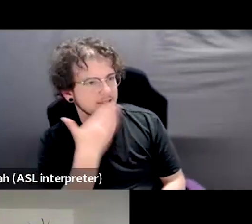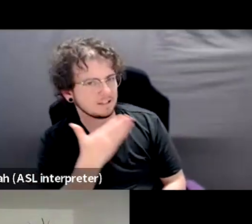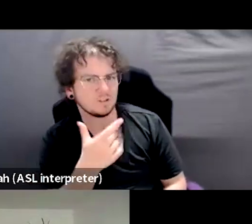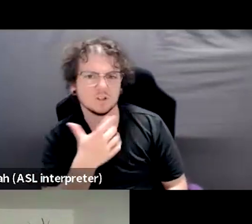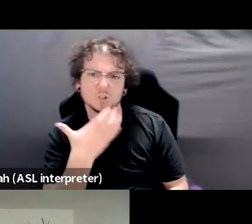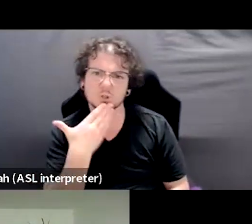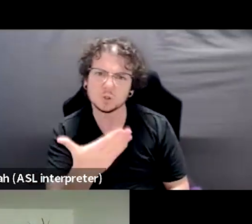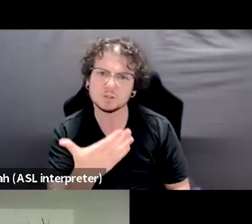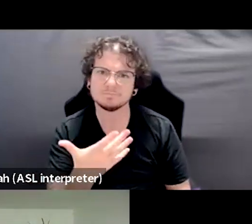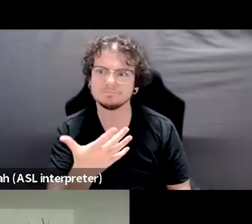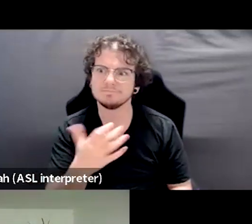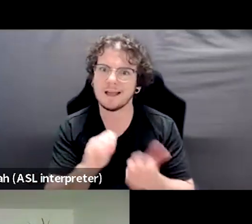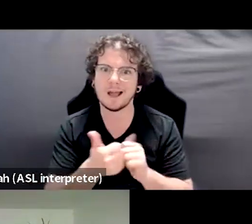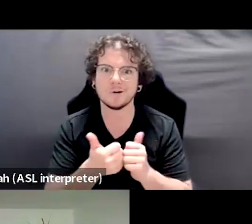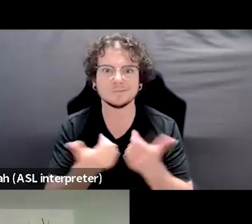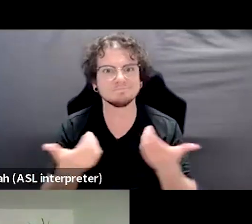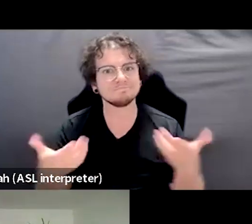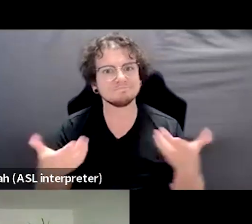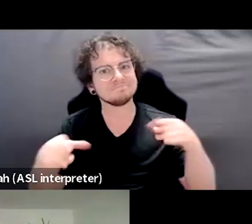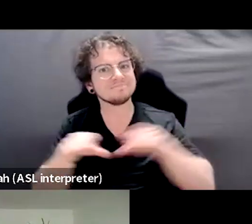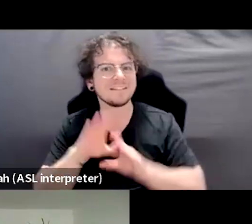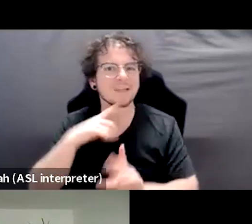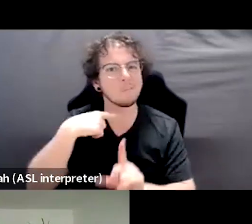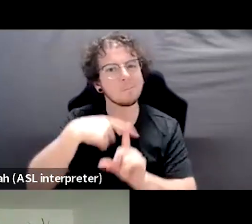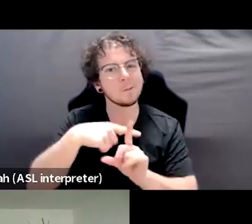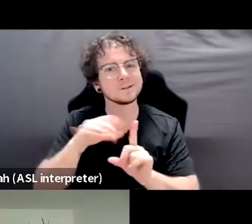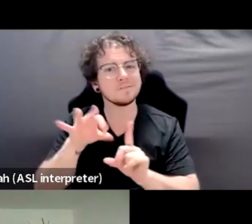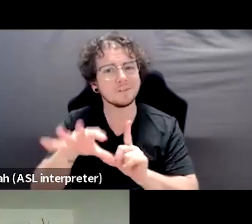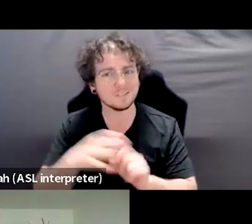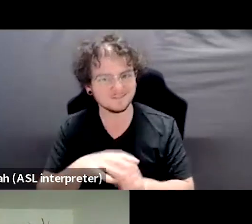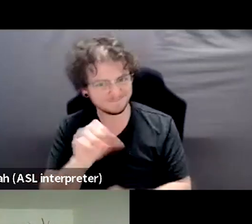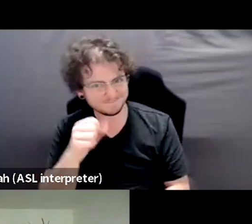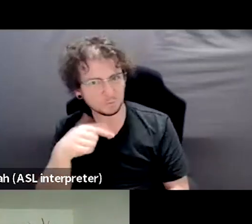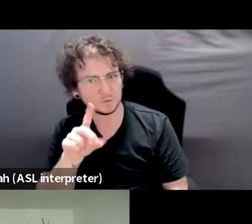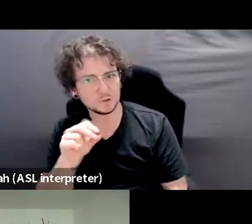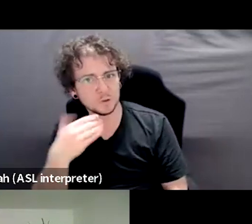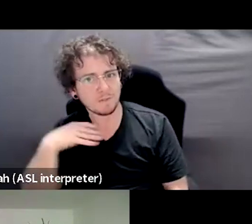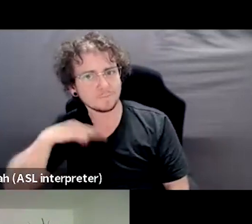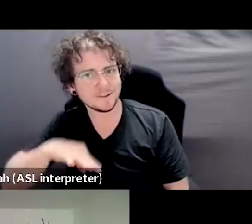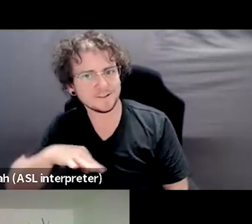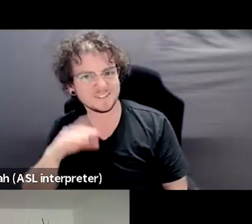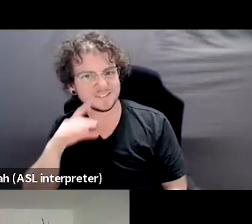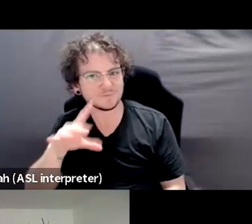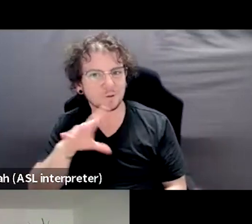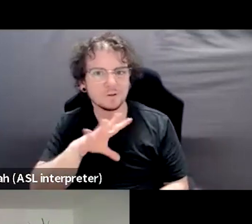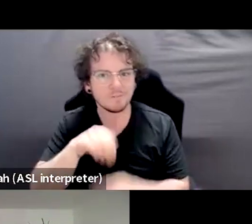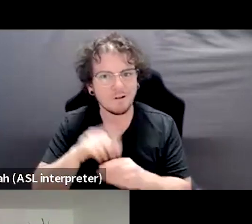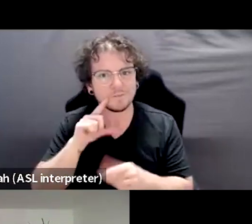end this conversation on a positive note. So, there are perks to being in publishing. It's a wonderful industry. I think a majority of